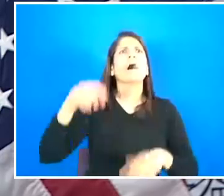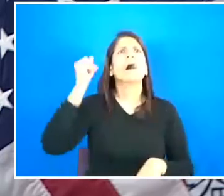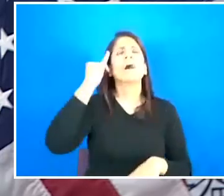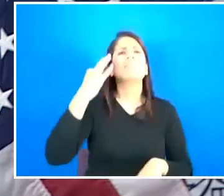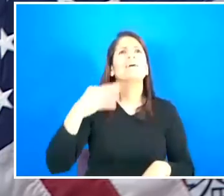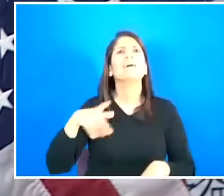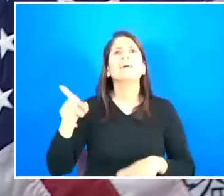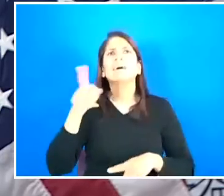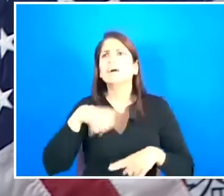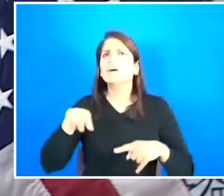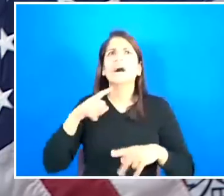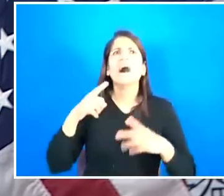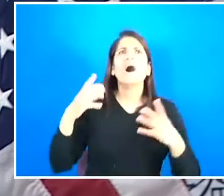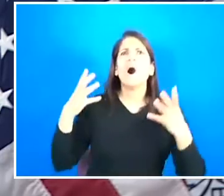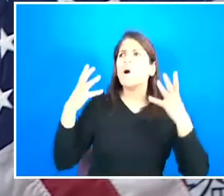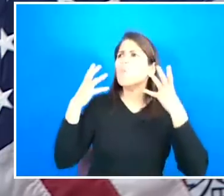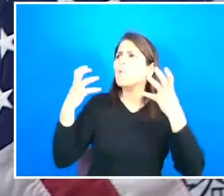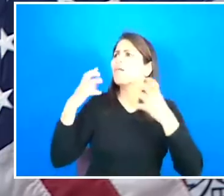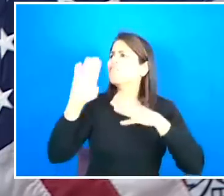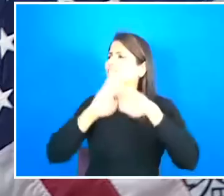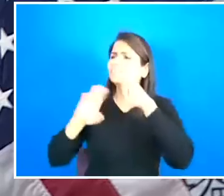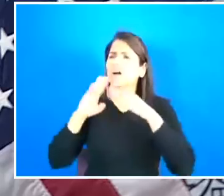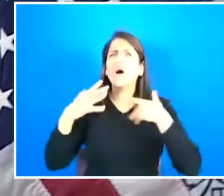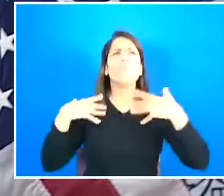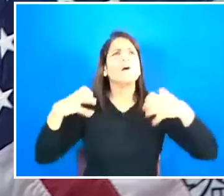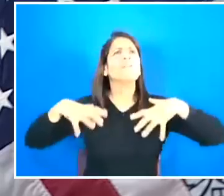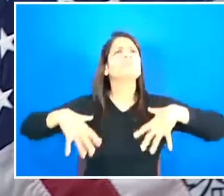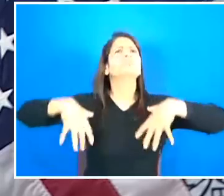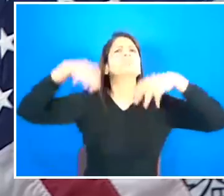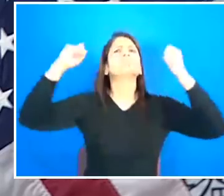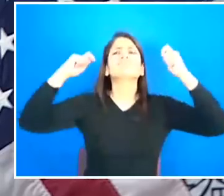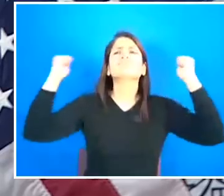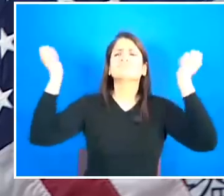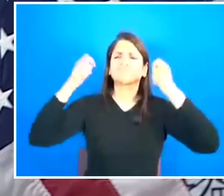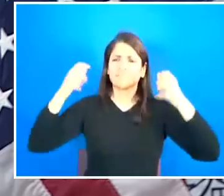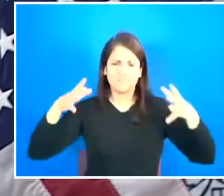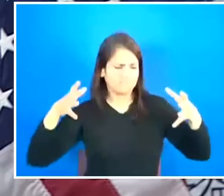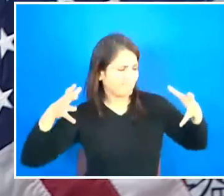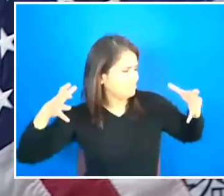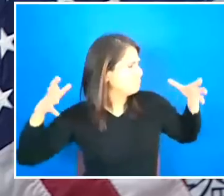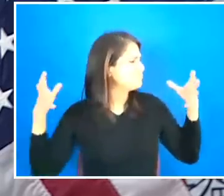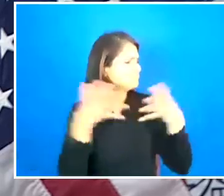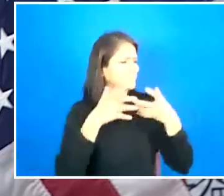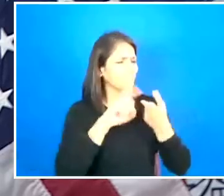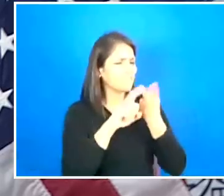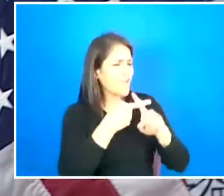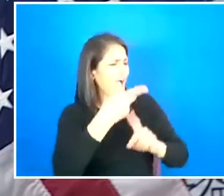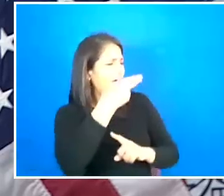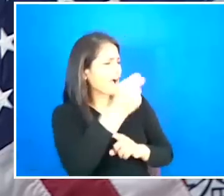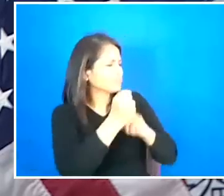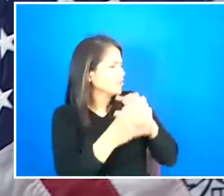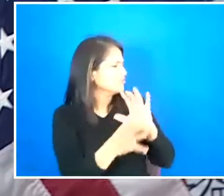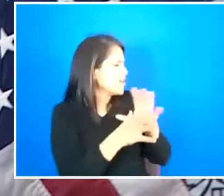IT DOESN'T SURPRISE ME THAT THATOM MENT -- IT'S A JUBILANT MOMENT WHEN YOU